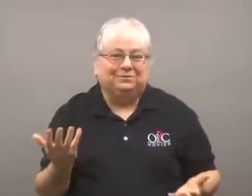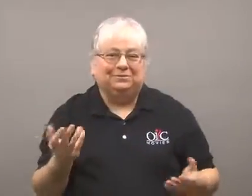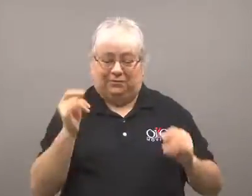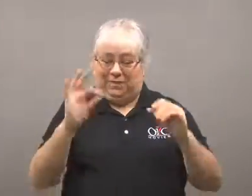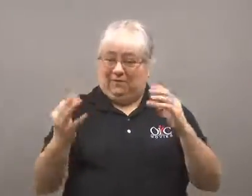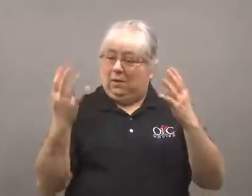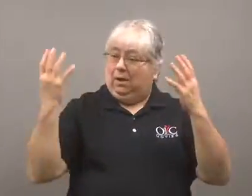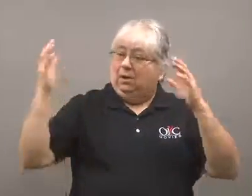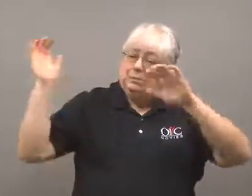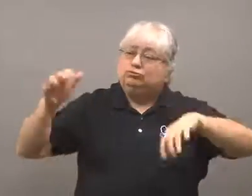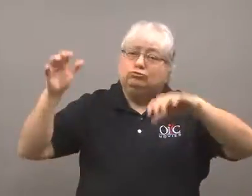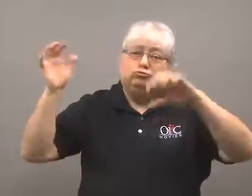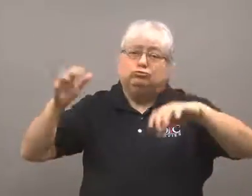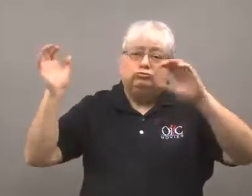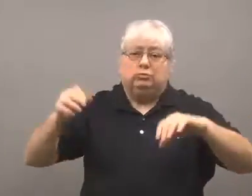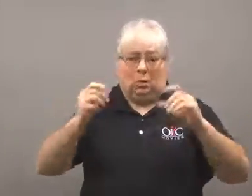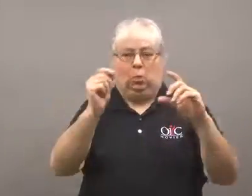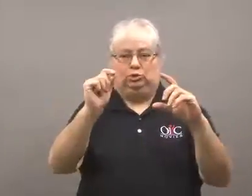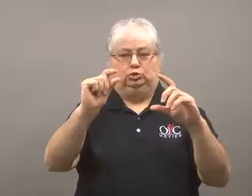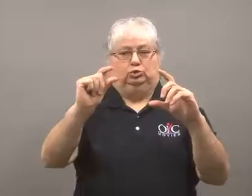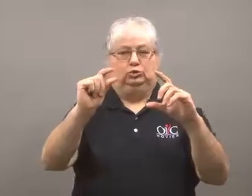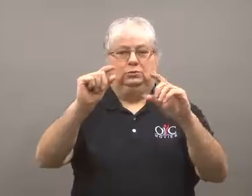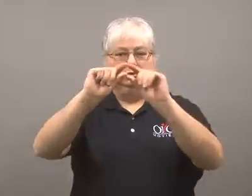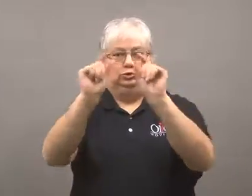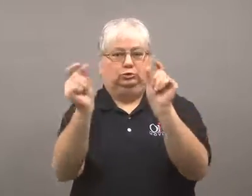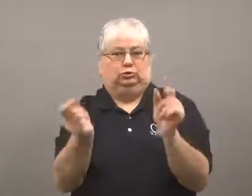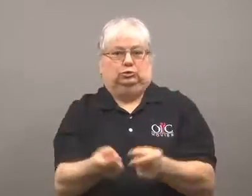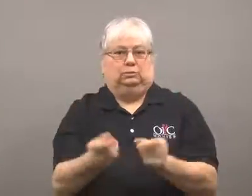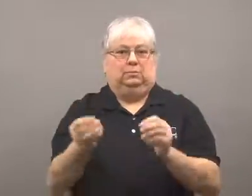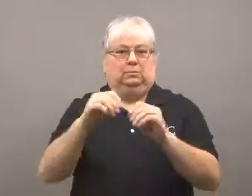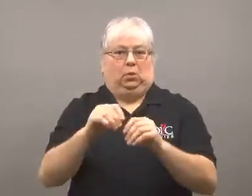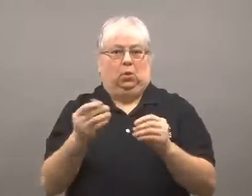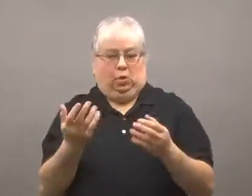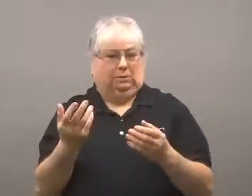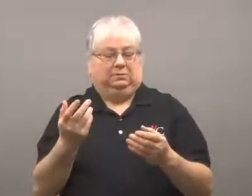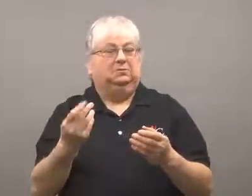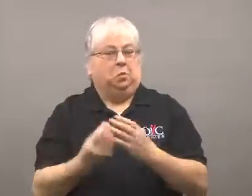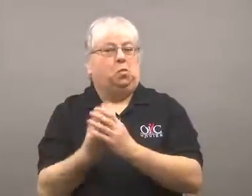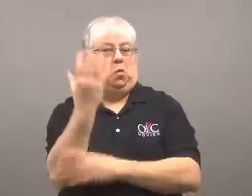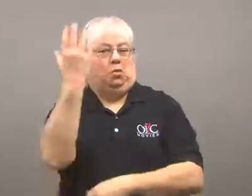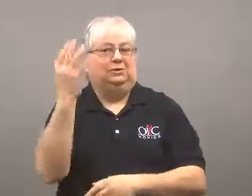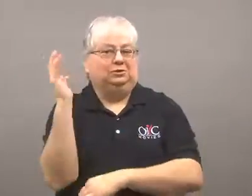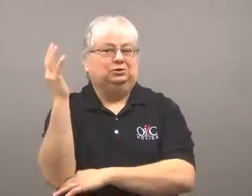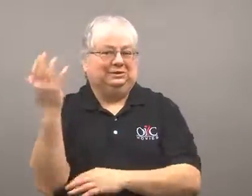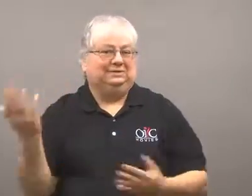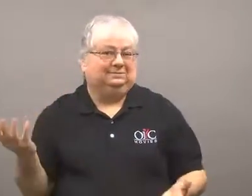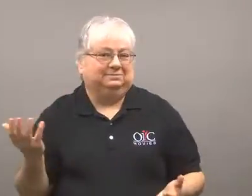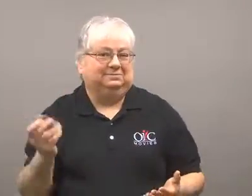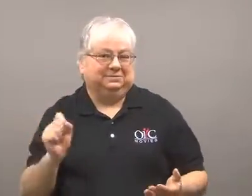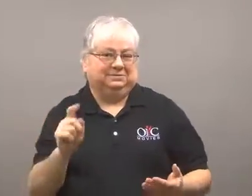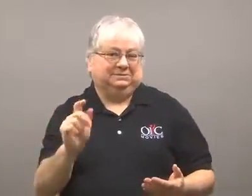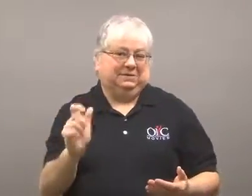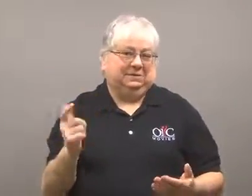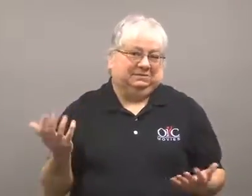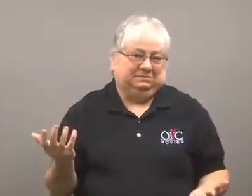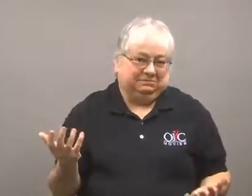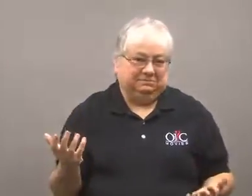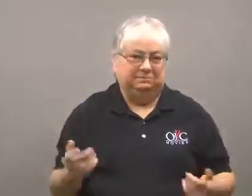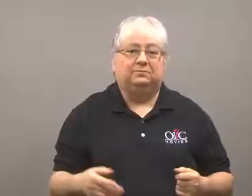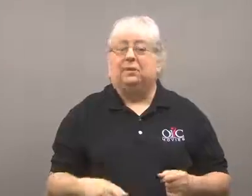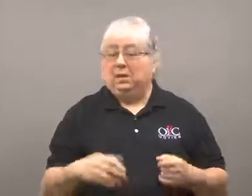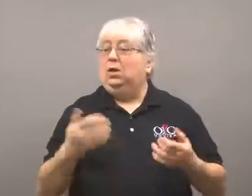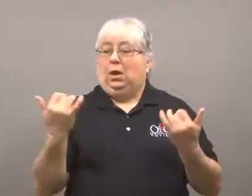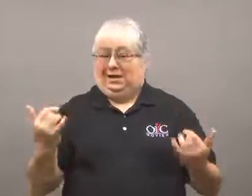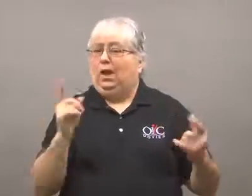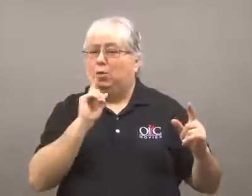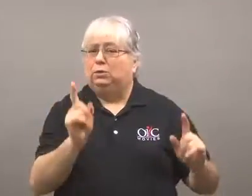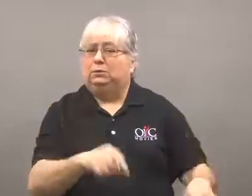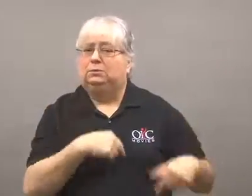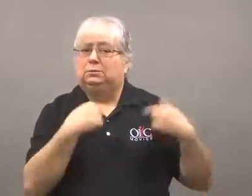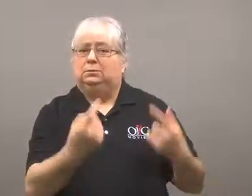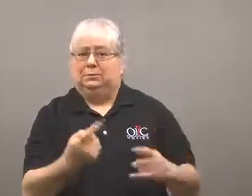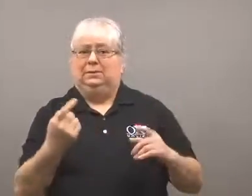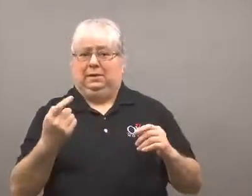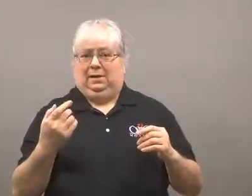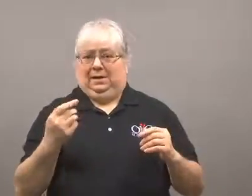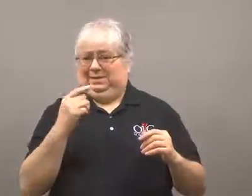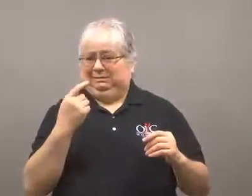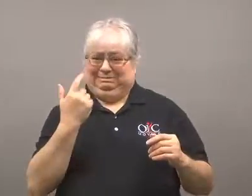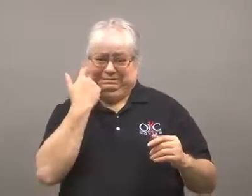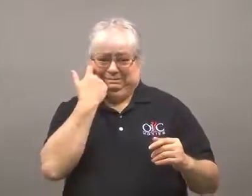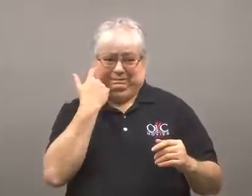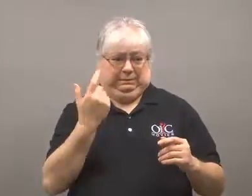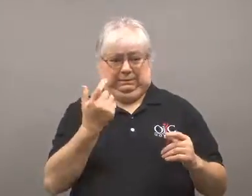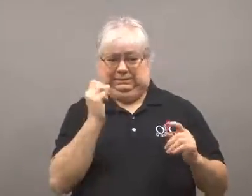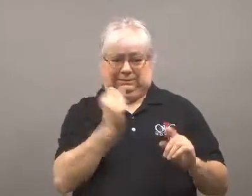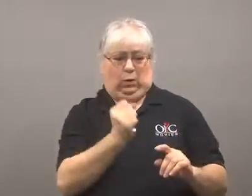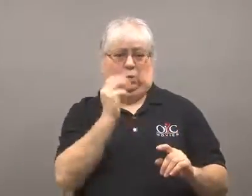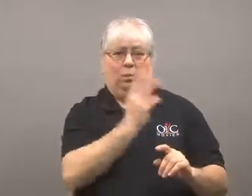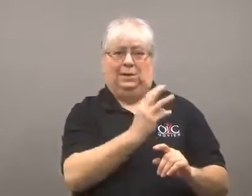A thicker ring indicated there was enough rain for the tree to grow.